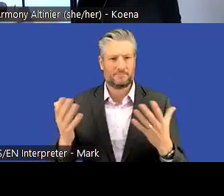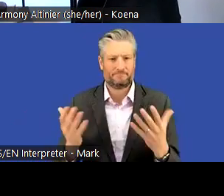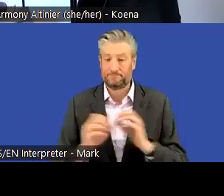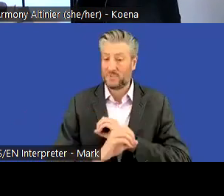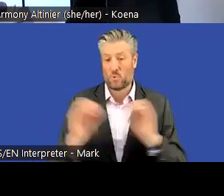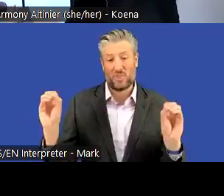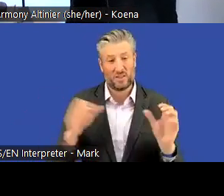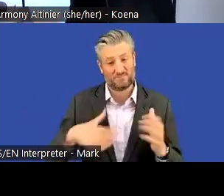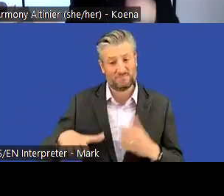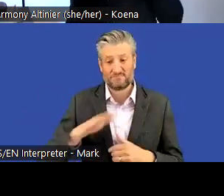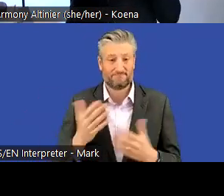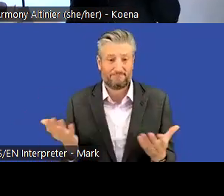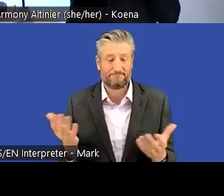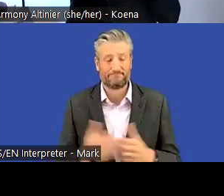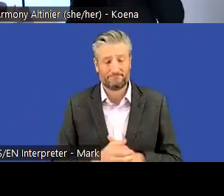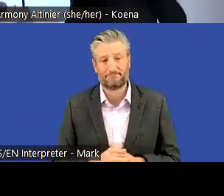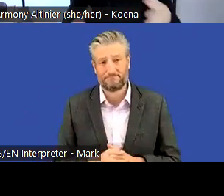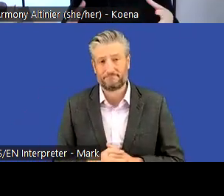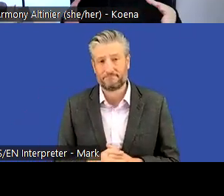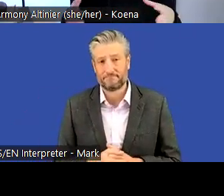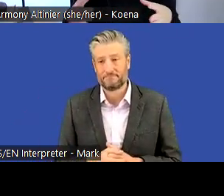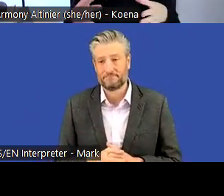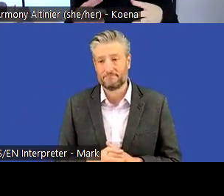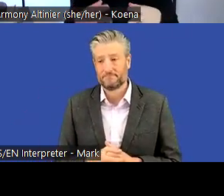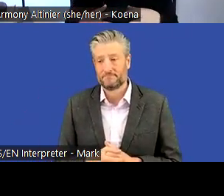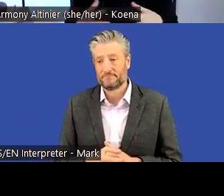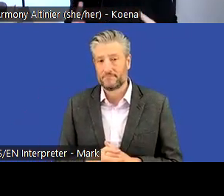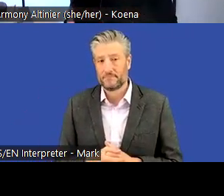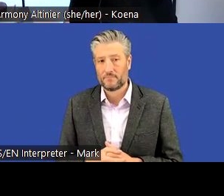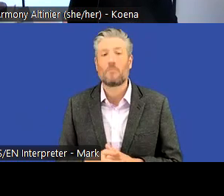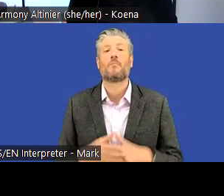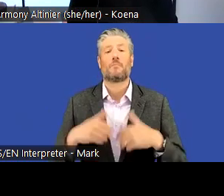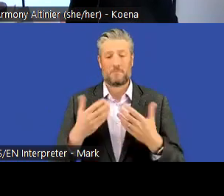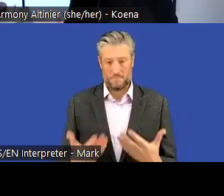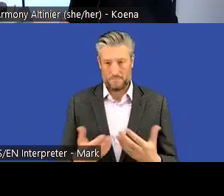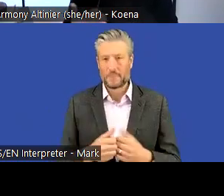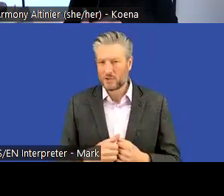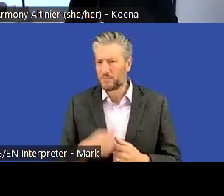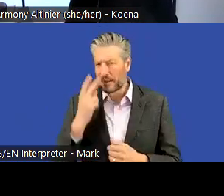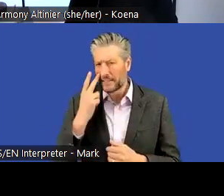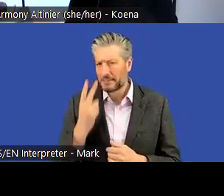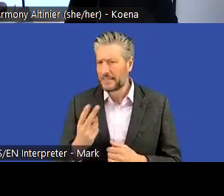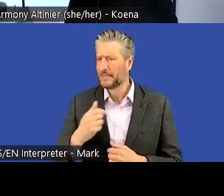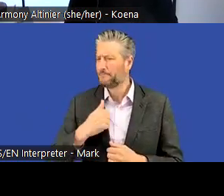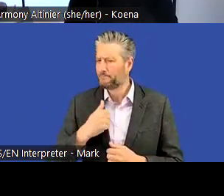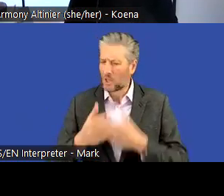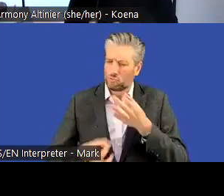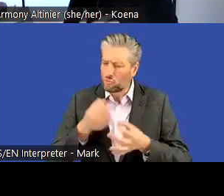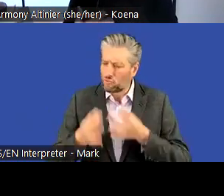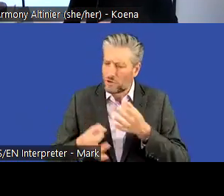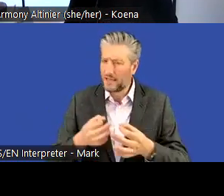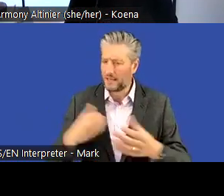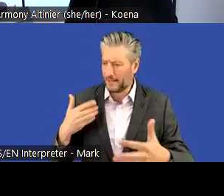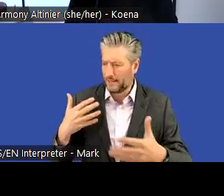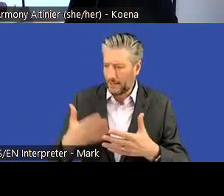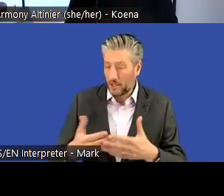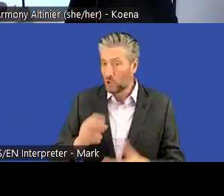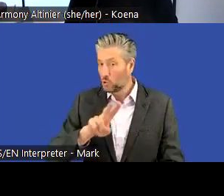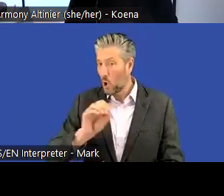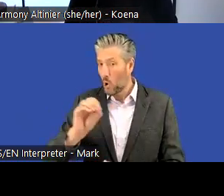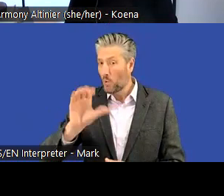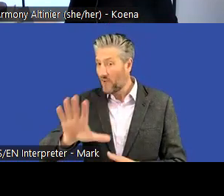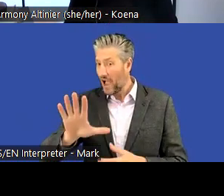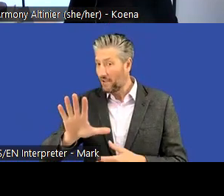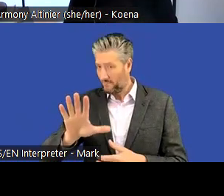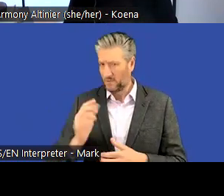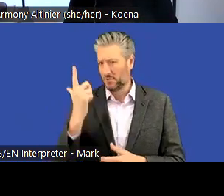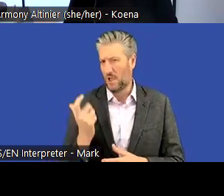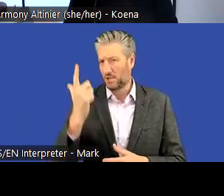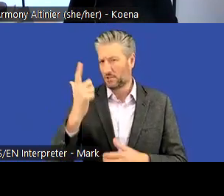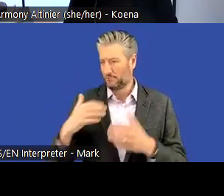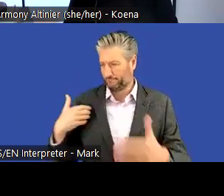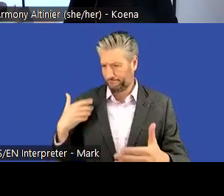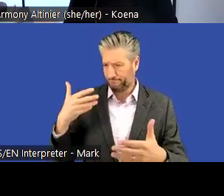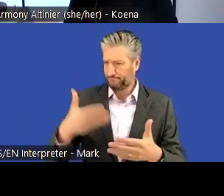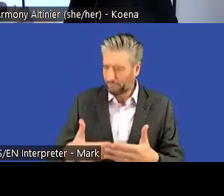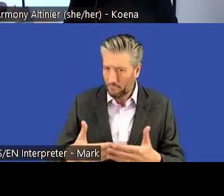So when we see this story, since 2005, we can see we have everything that should make